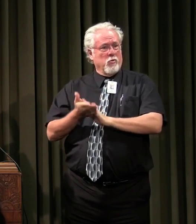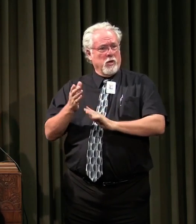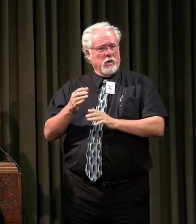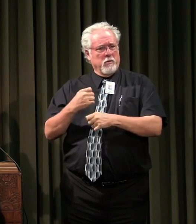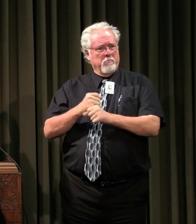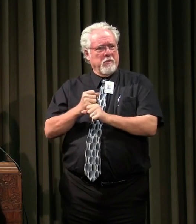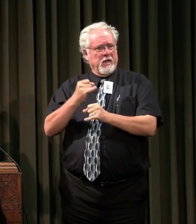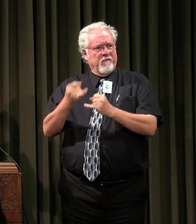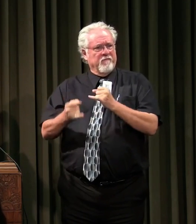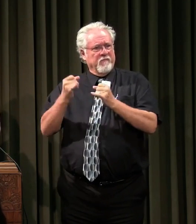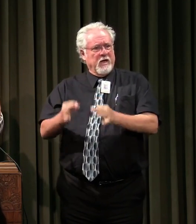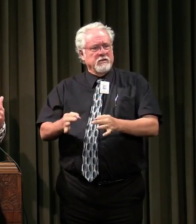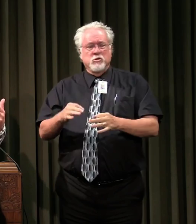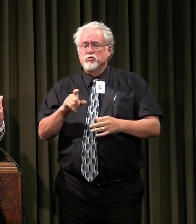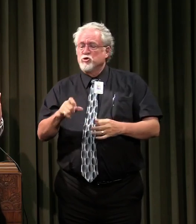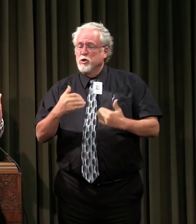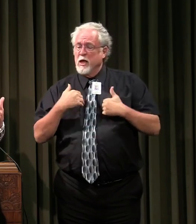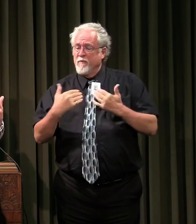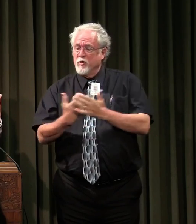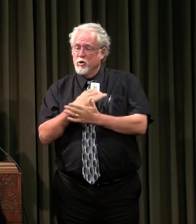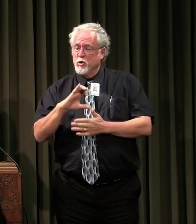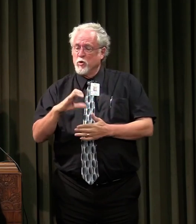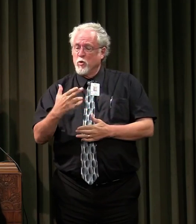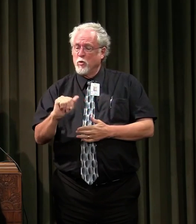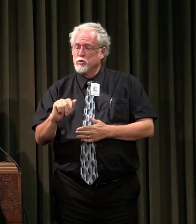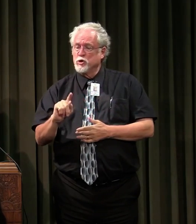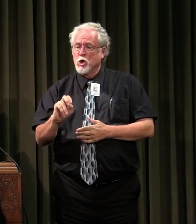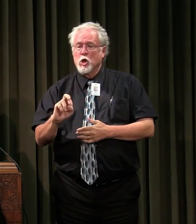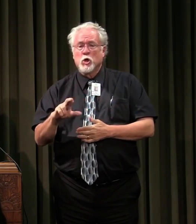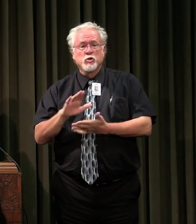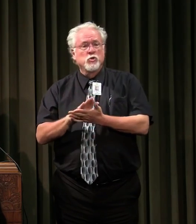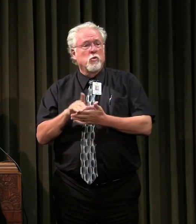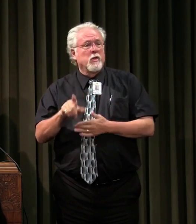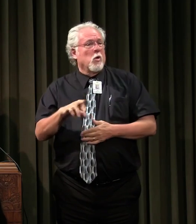whether new charter schools open and those districts obviously there is a